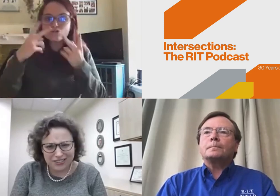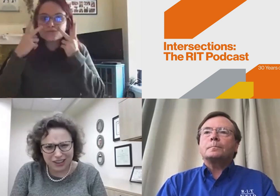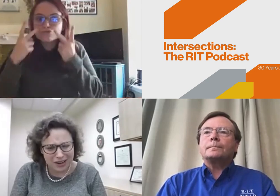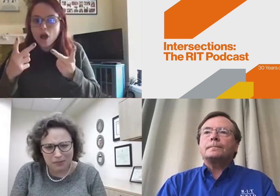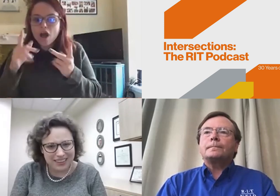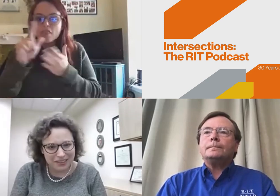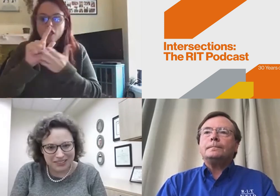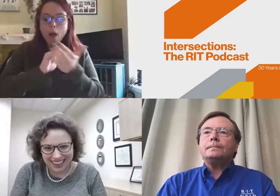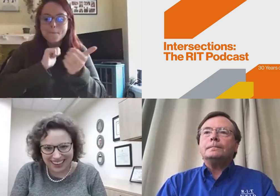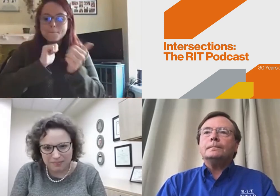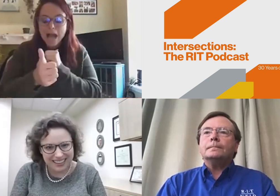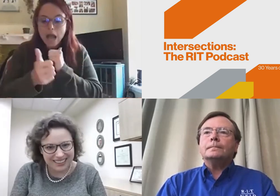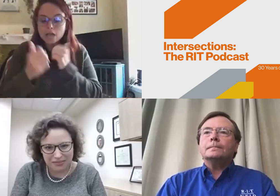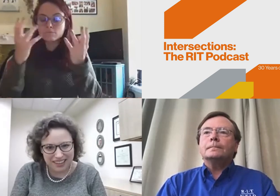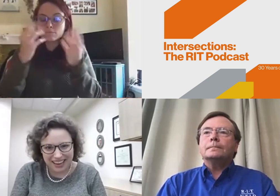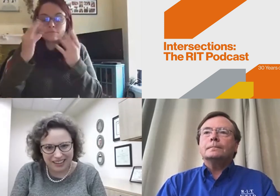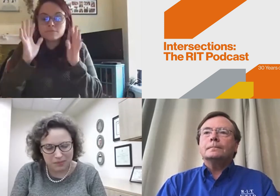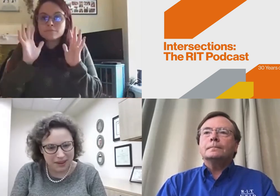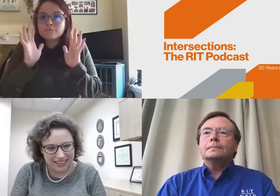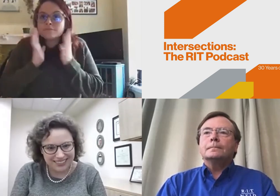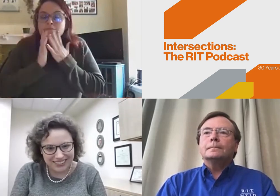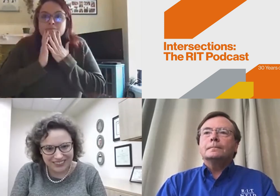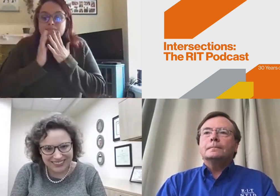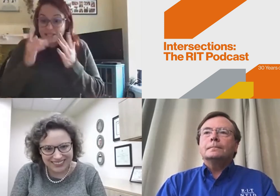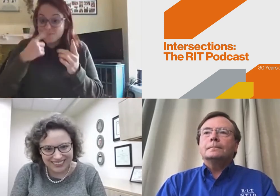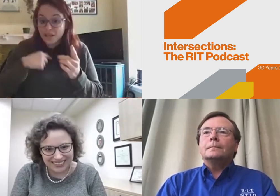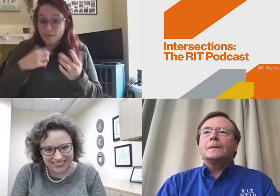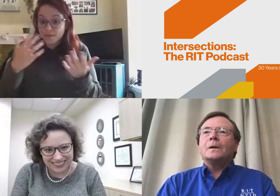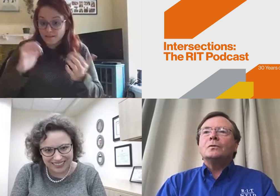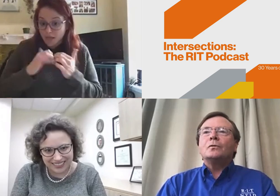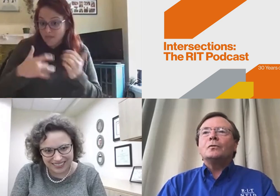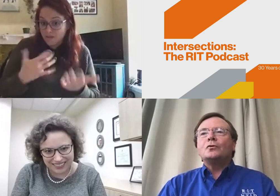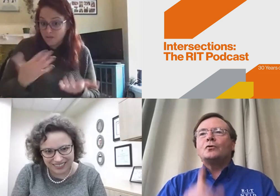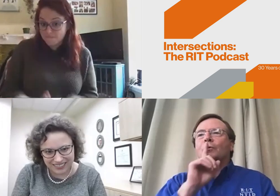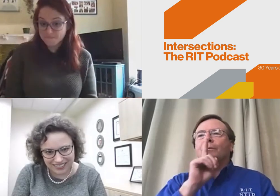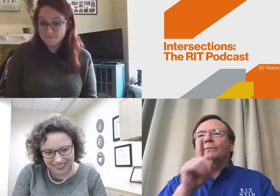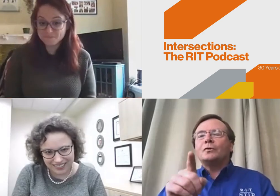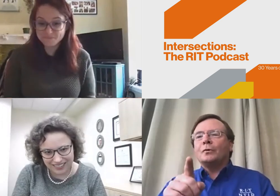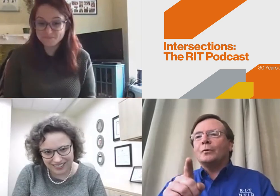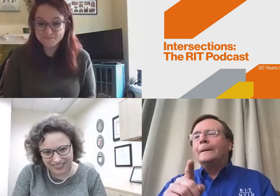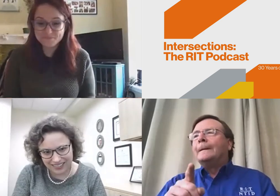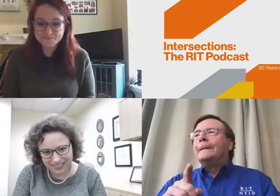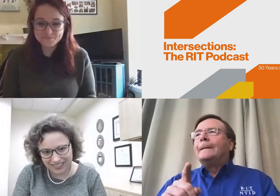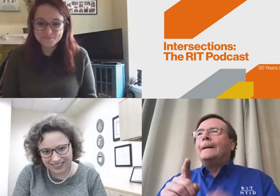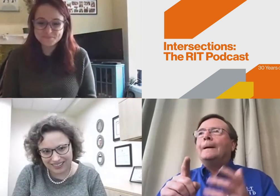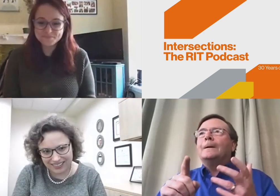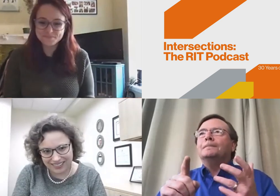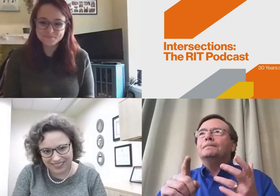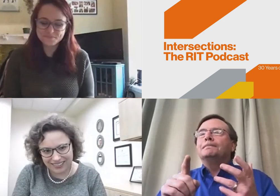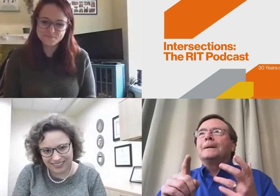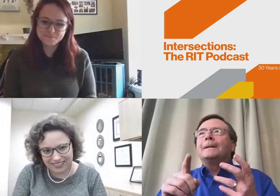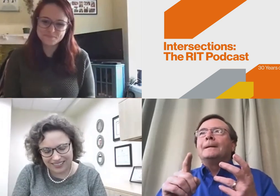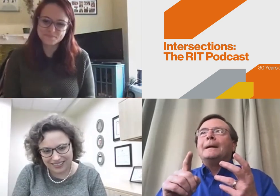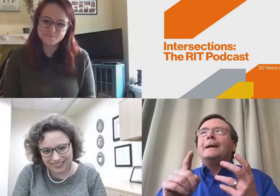Can you talk about what that was like being there for that and what it meant to you? Sure.